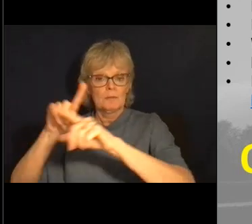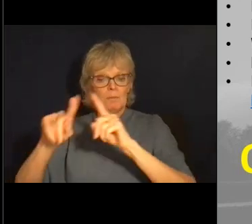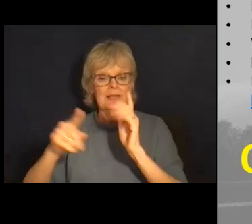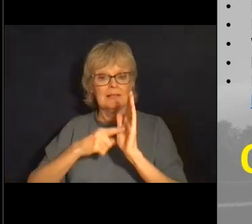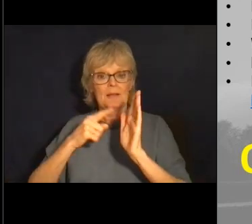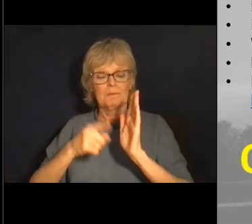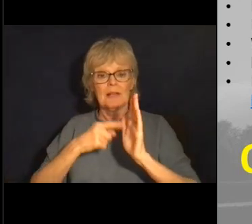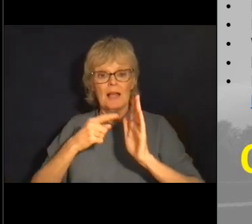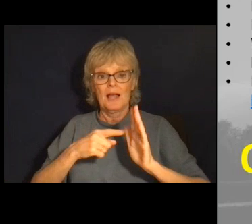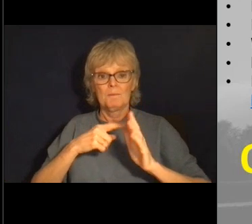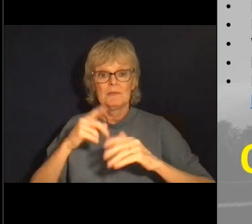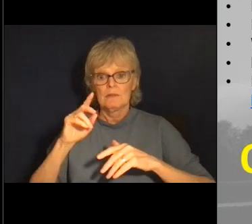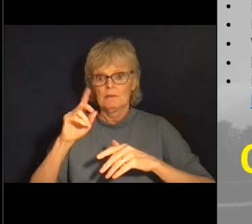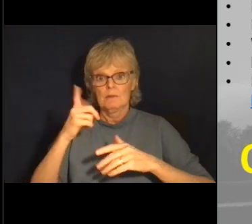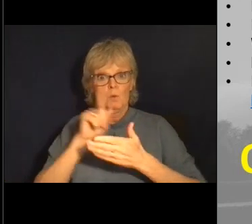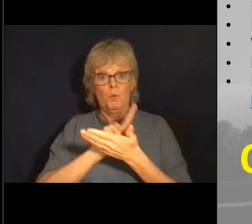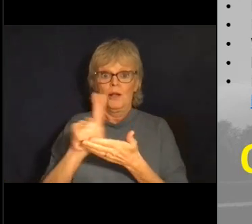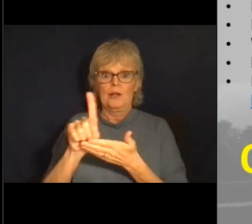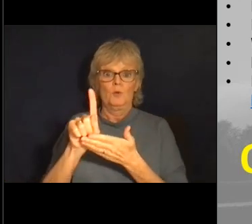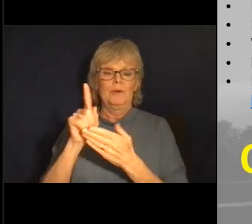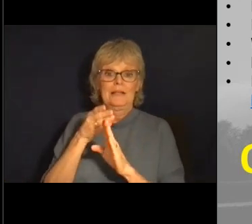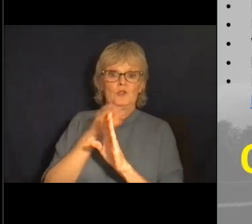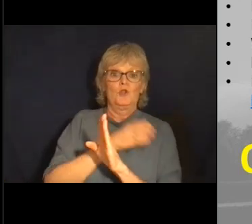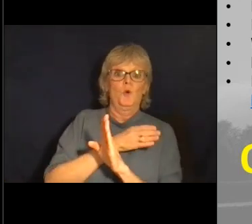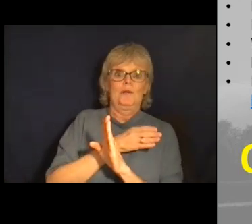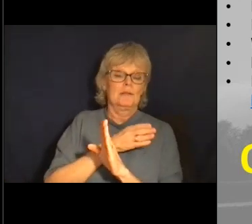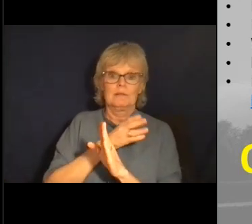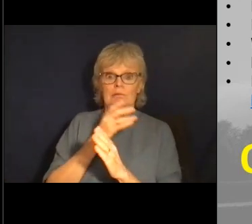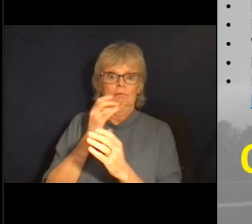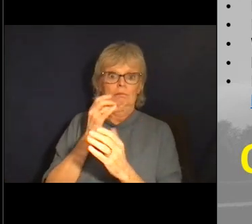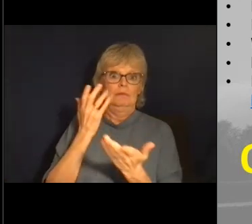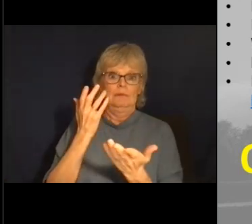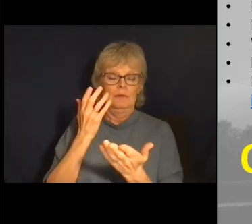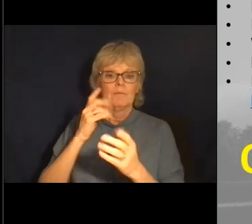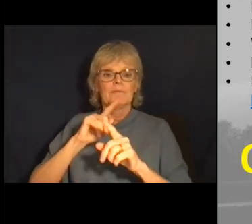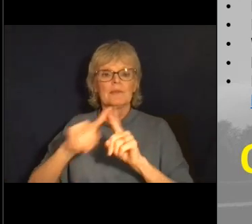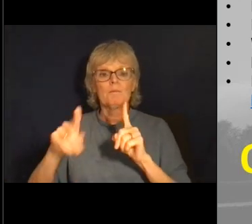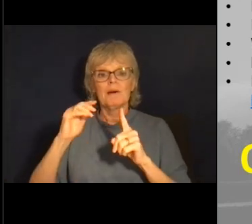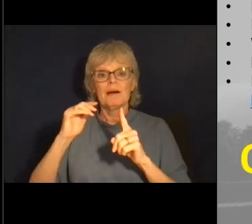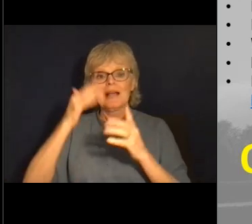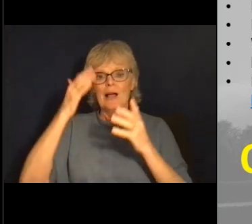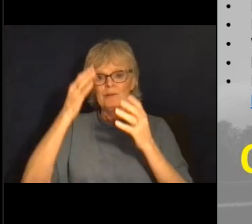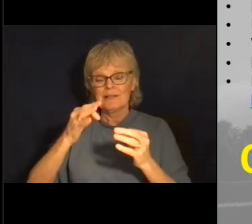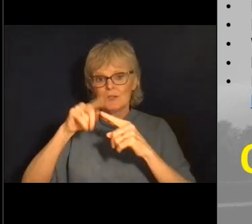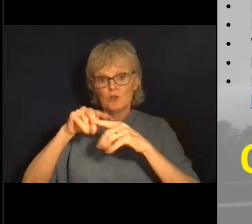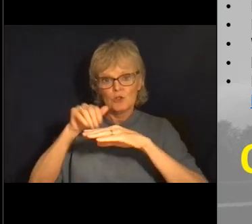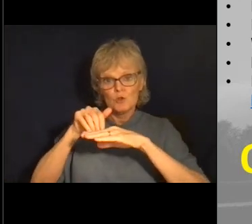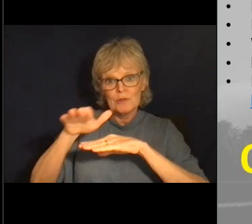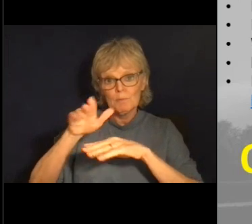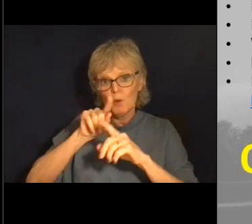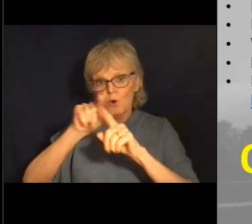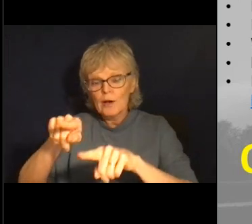where we've had a week's notice beforehand. But our decision to deploy is based on where we think it's going to go and you know,